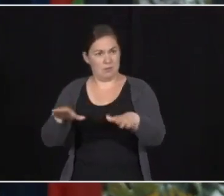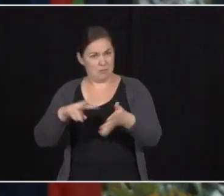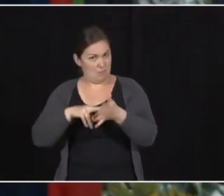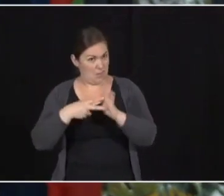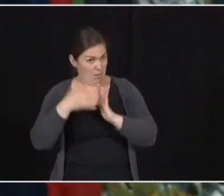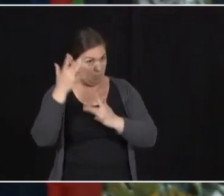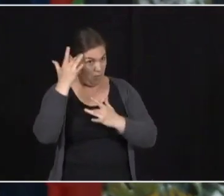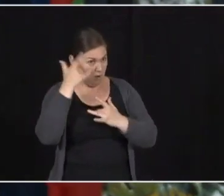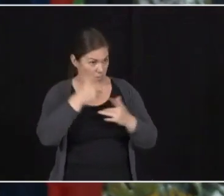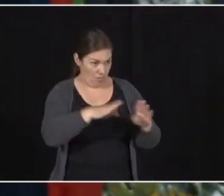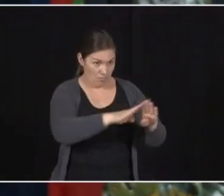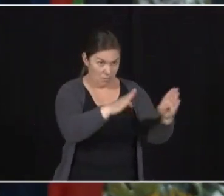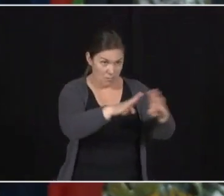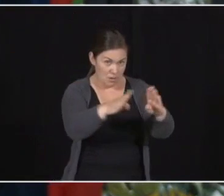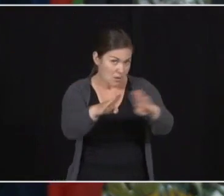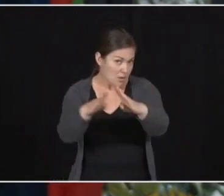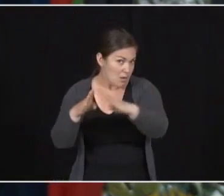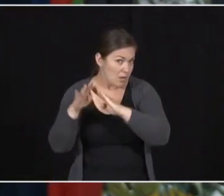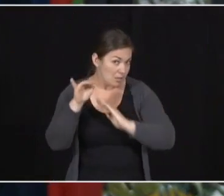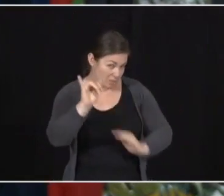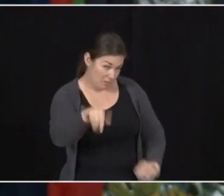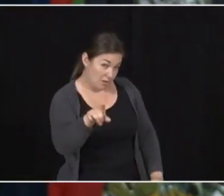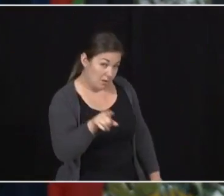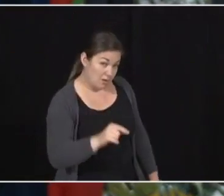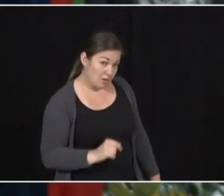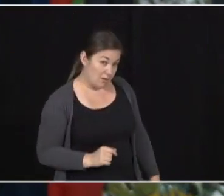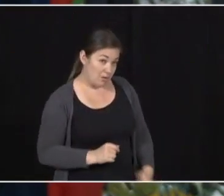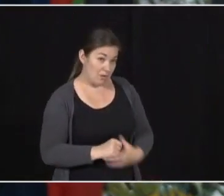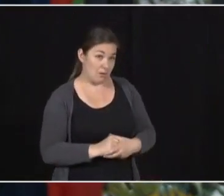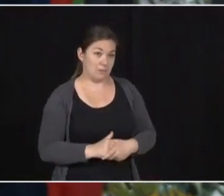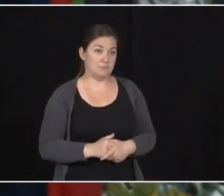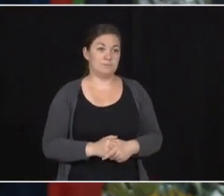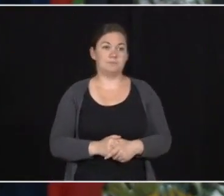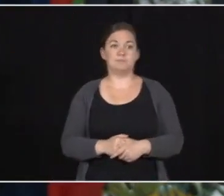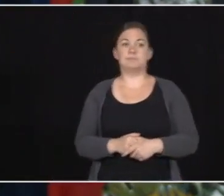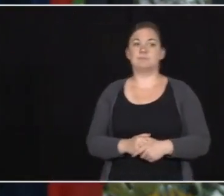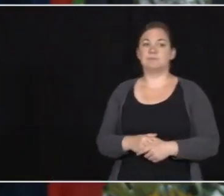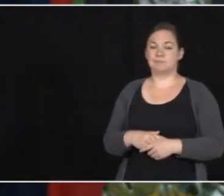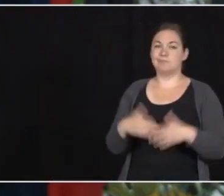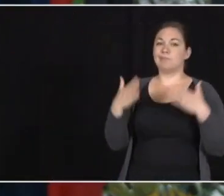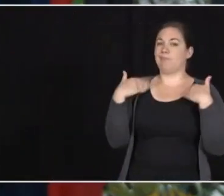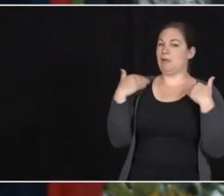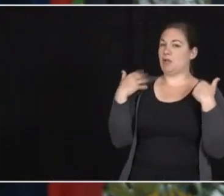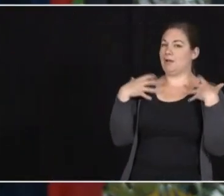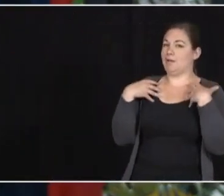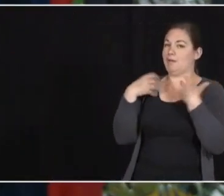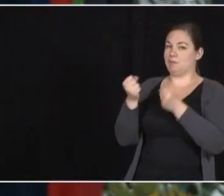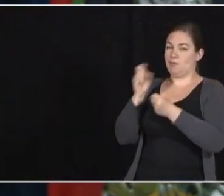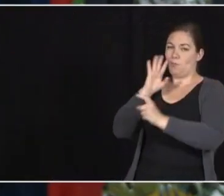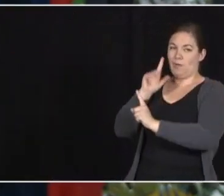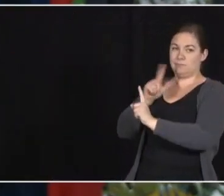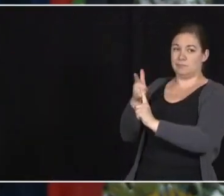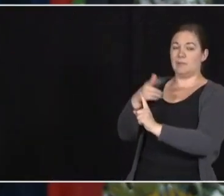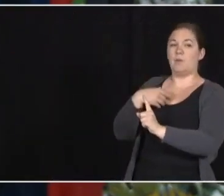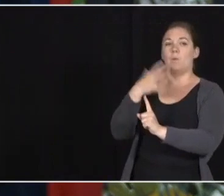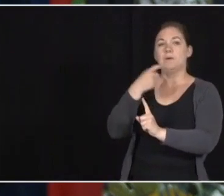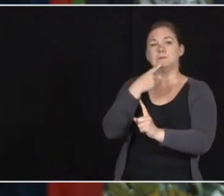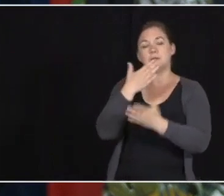first of all, I want to thank the folks at Public Health. The numbers have